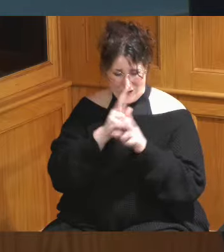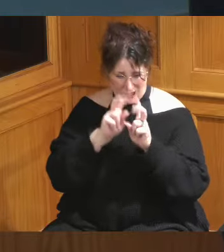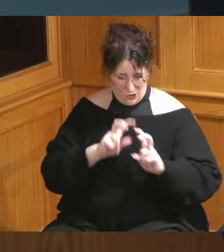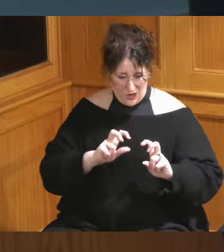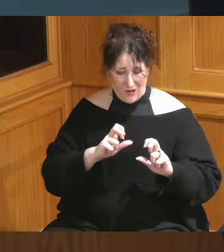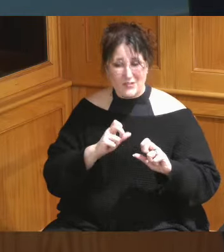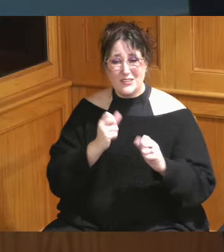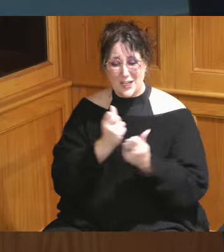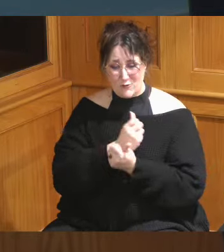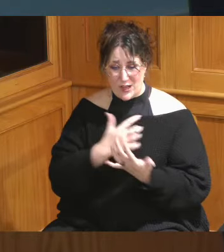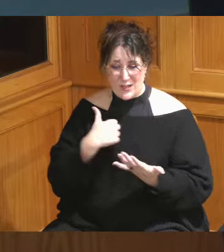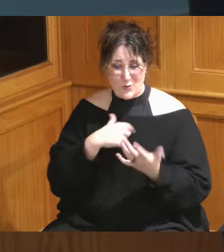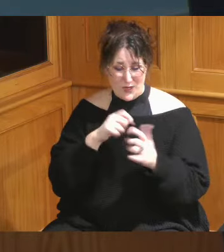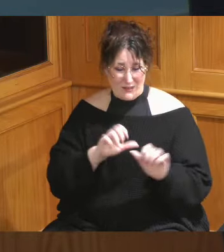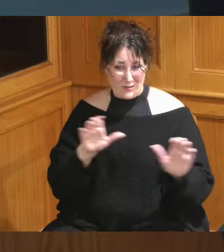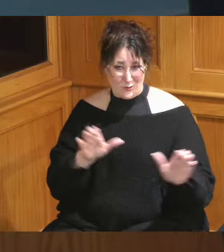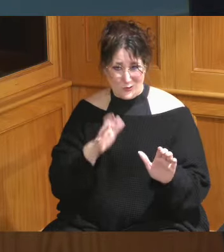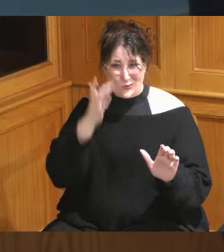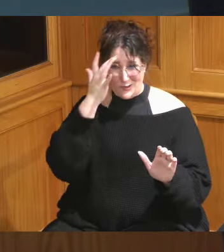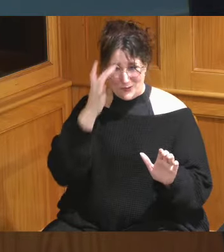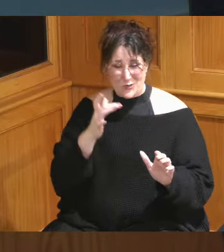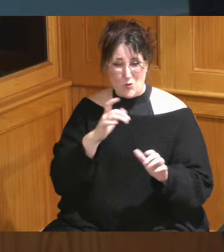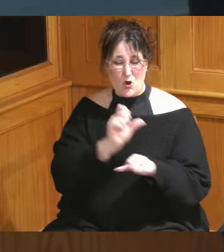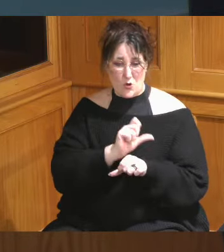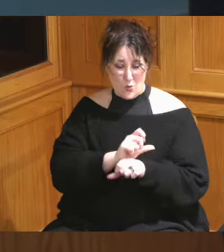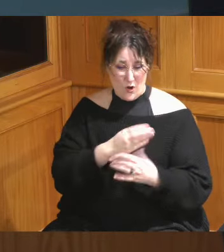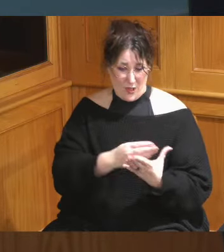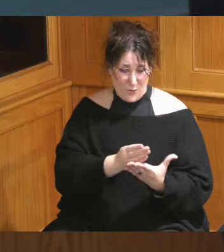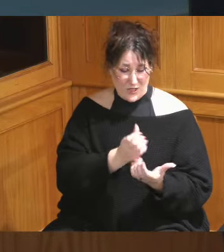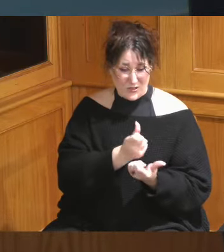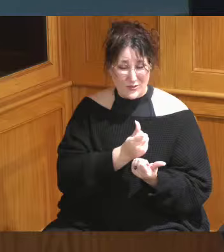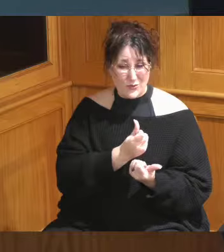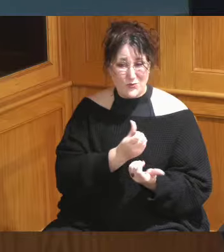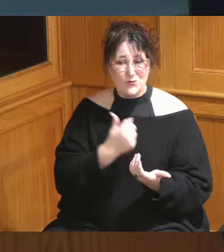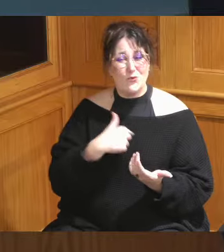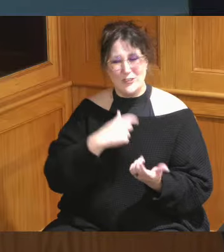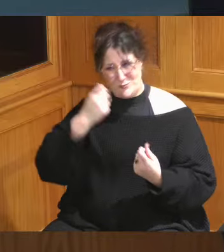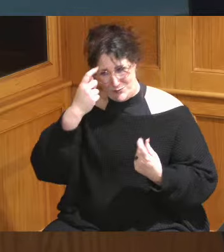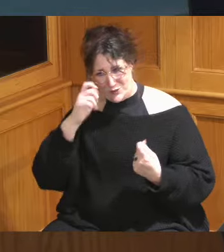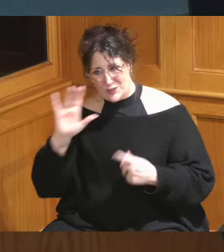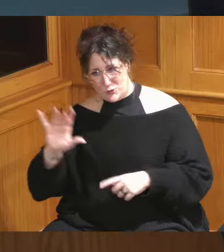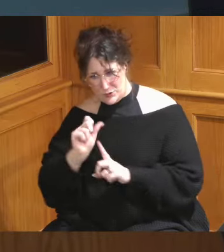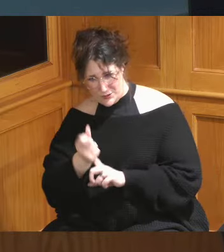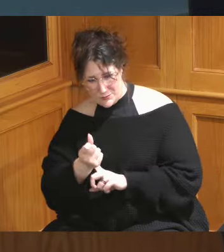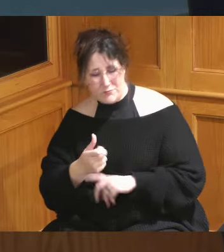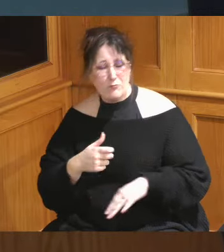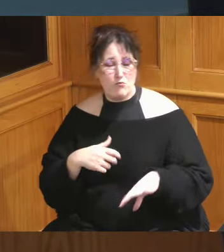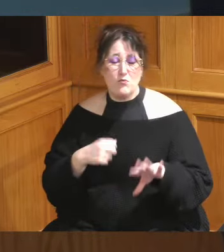in with as a request." Acknowledging that we've got a pretty flat revenue source going here. so